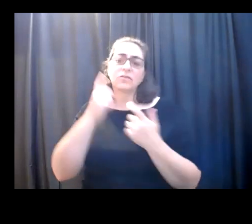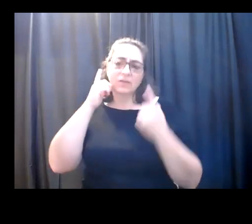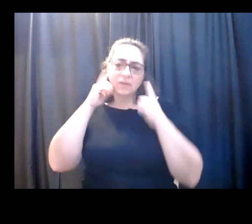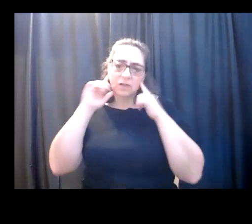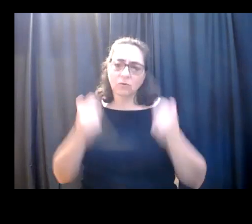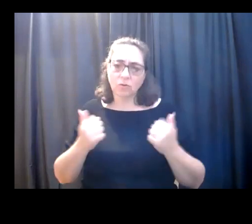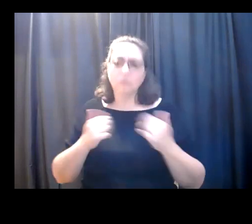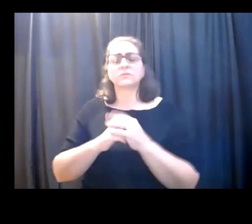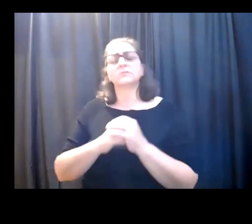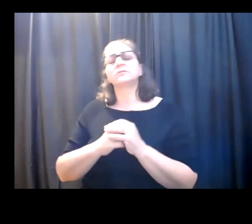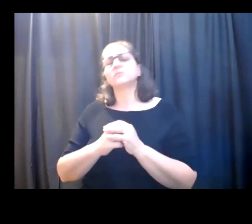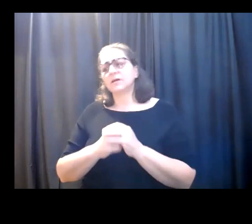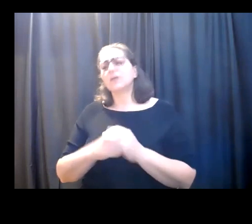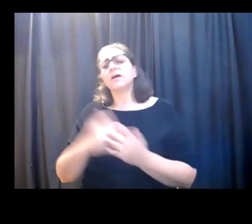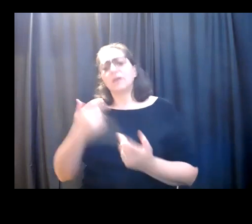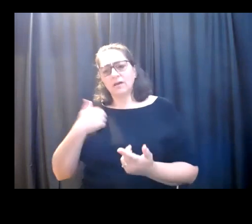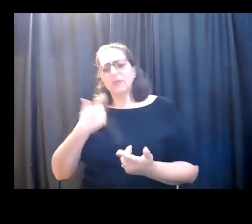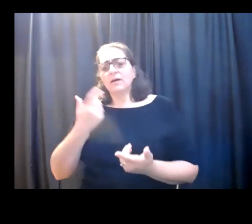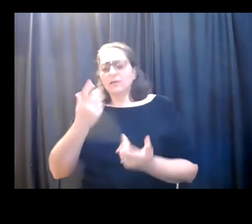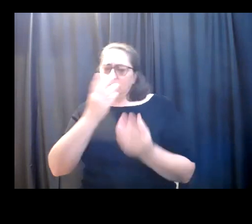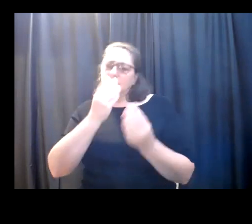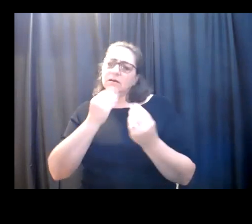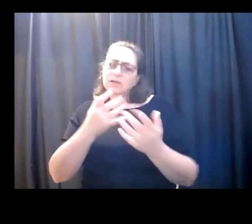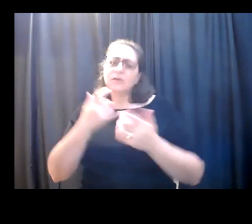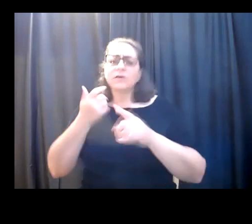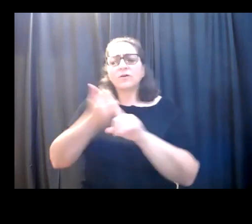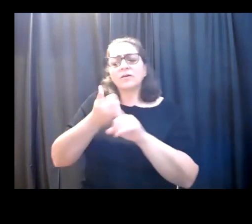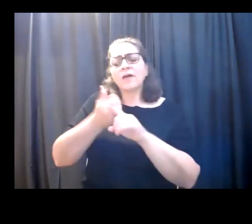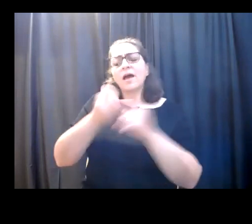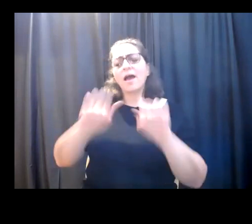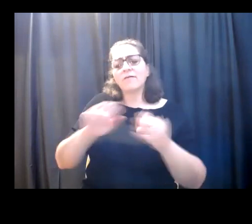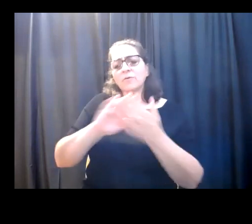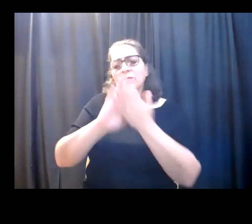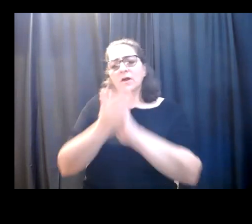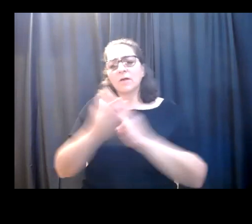Rennert join us for the last slide. >>